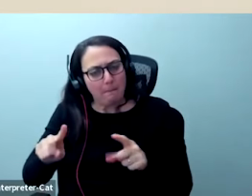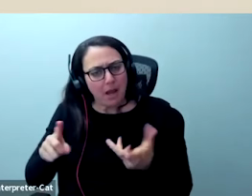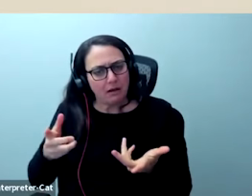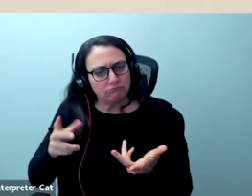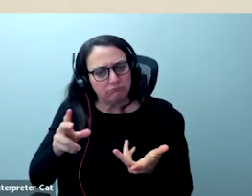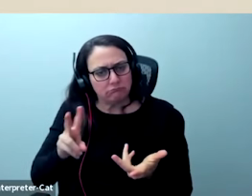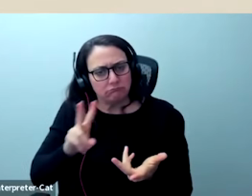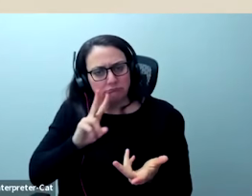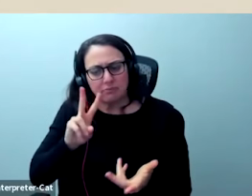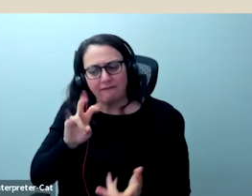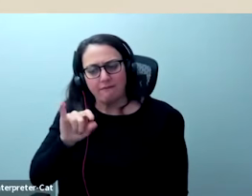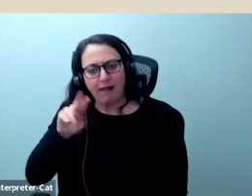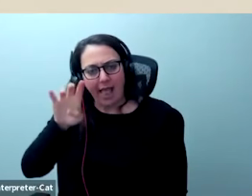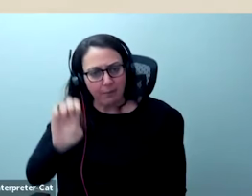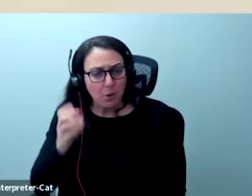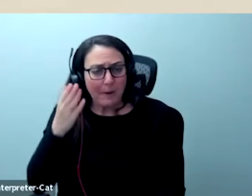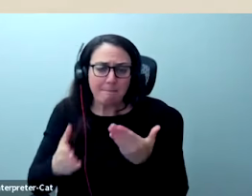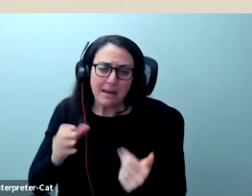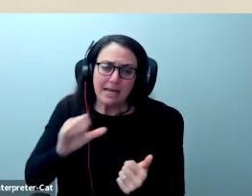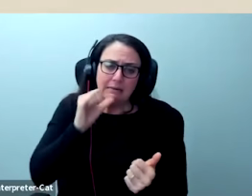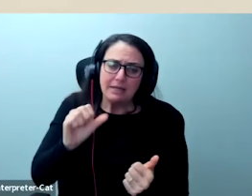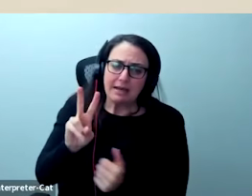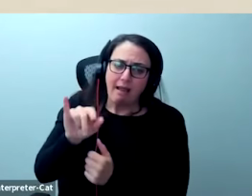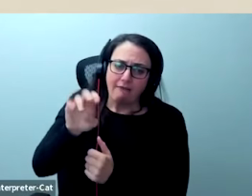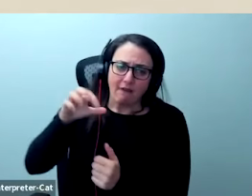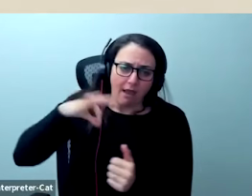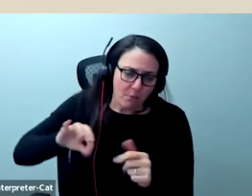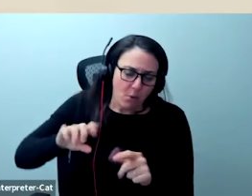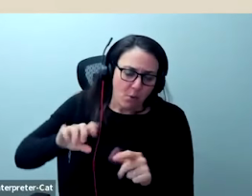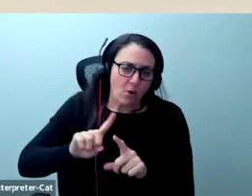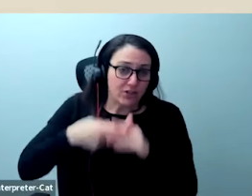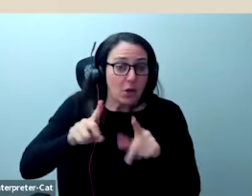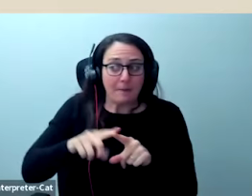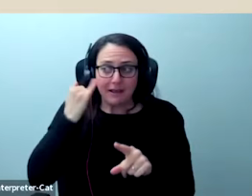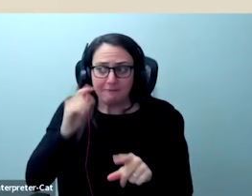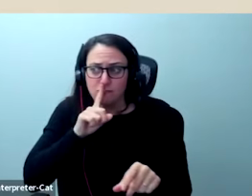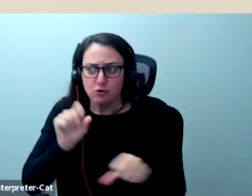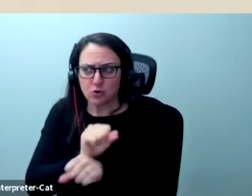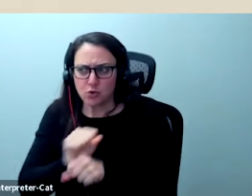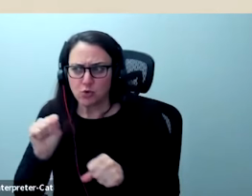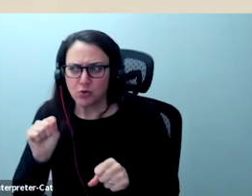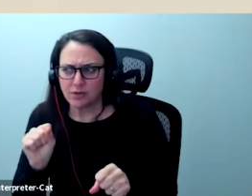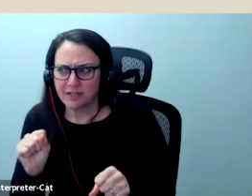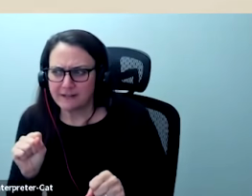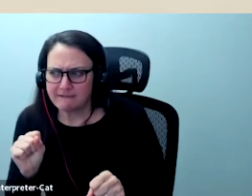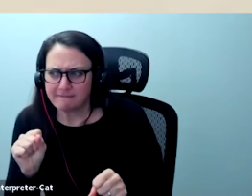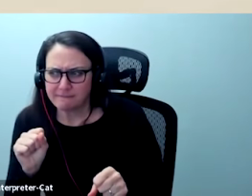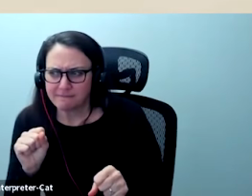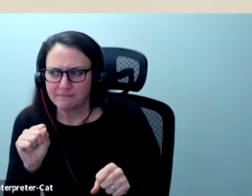that ultimately is going to be the most viable at the start, but the reality is, is if you're truly taking a human-centered approach to problem solving,